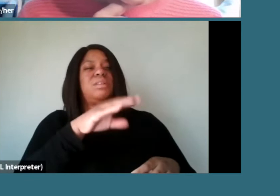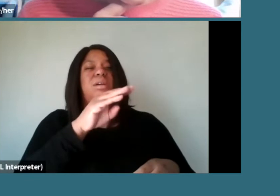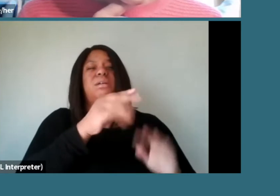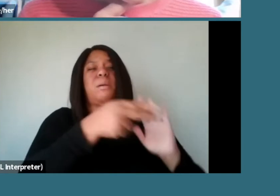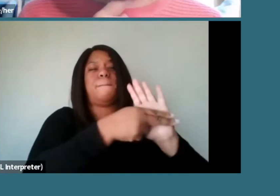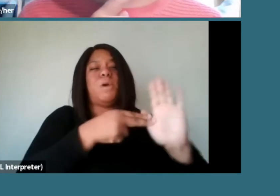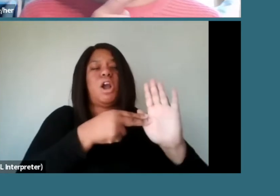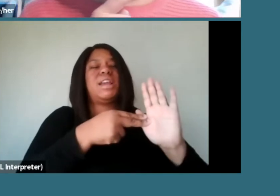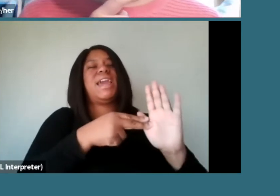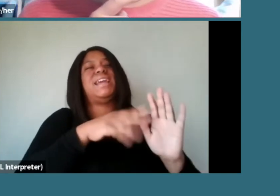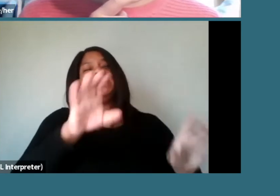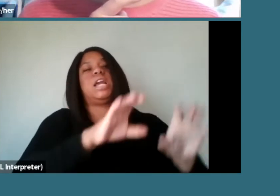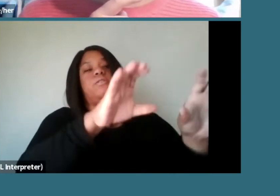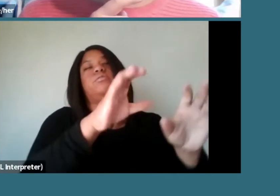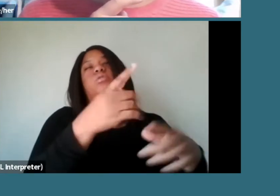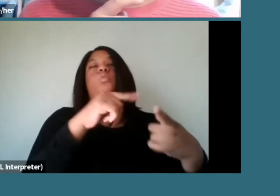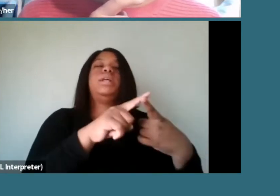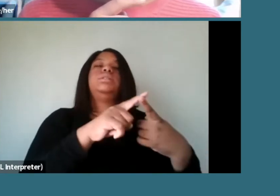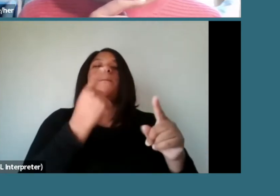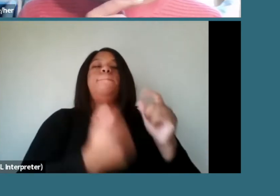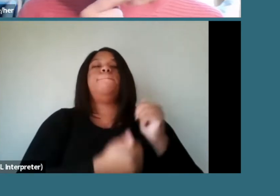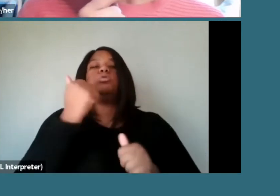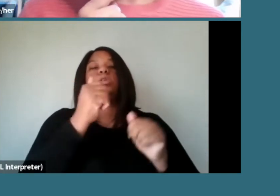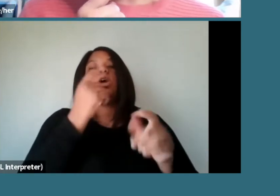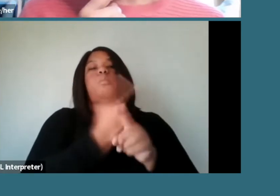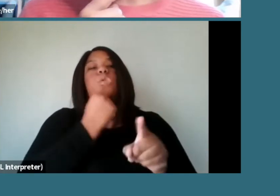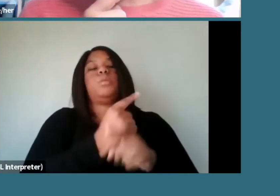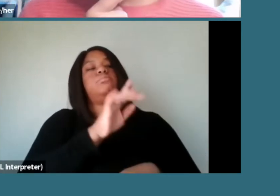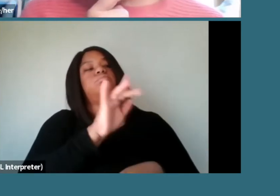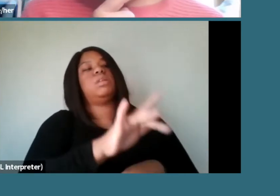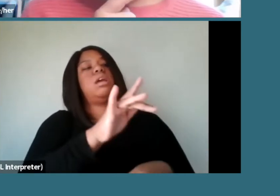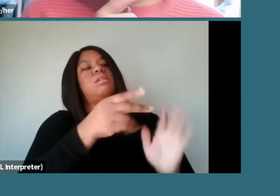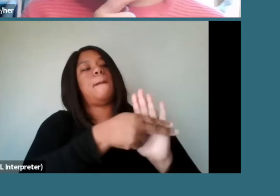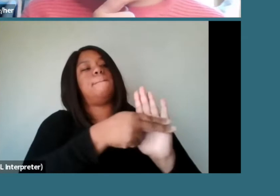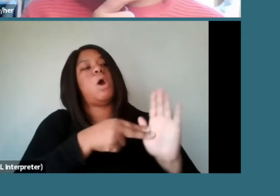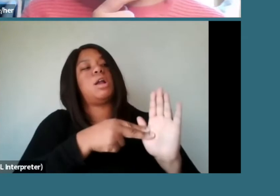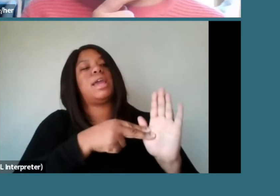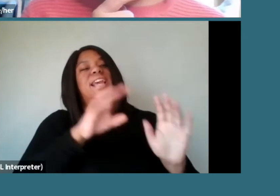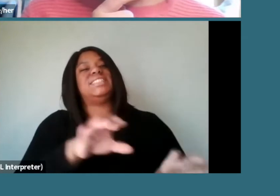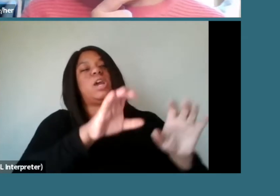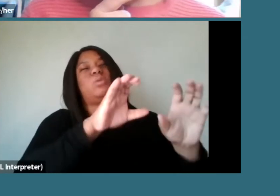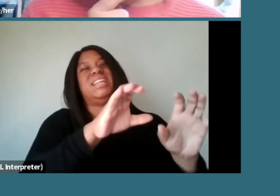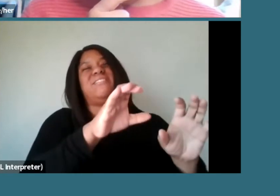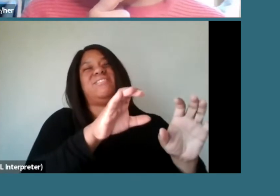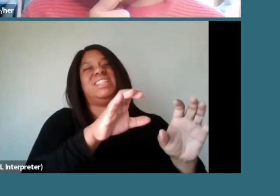when is it most appropriate to click that mark as decorative button? You know what? This is something that is outside